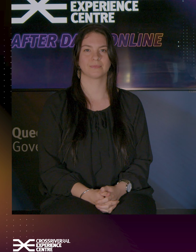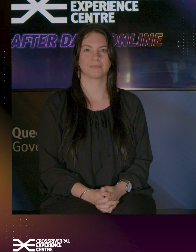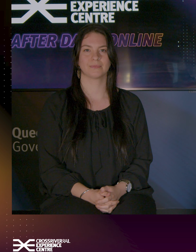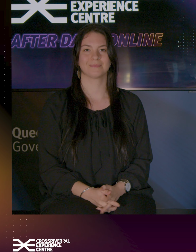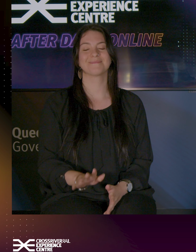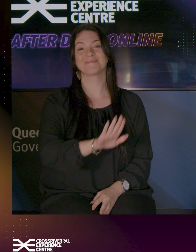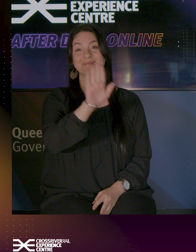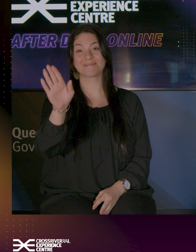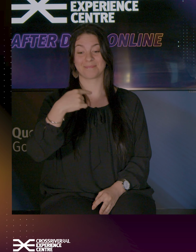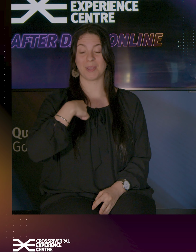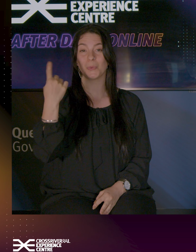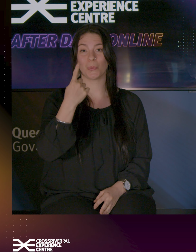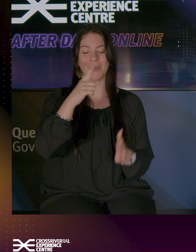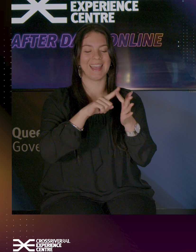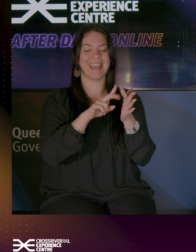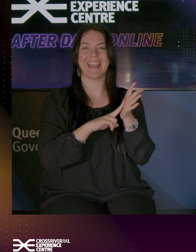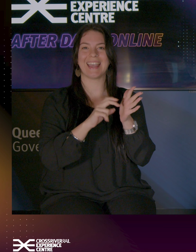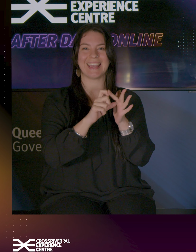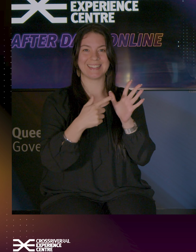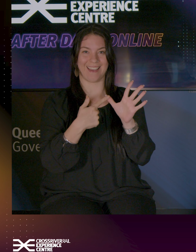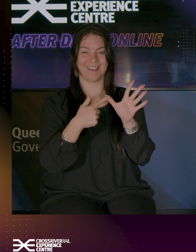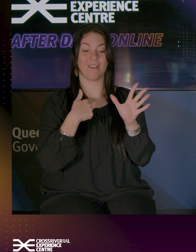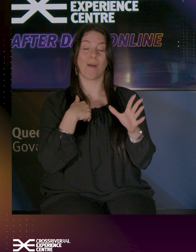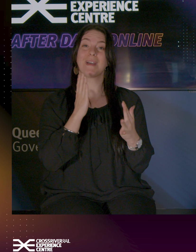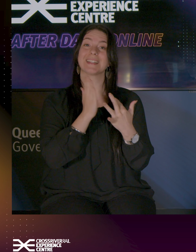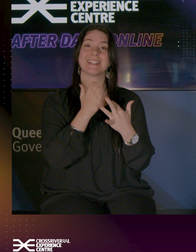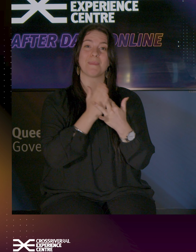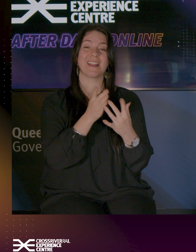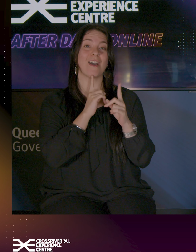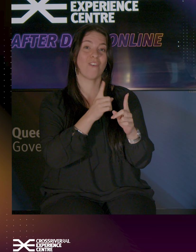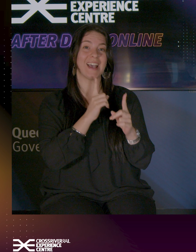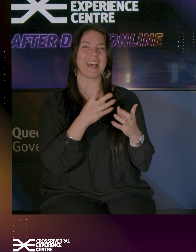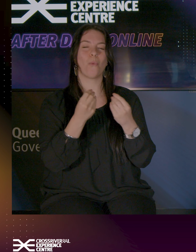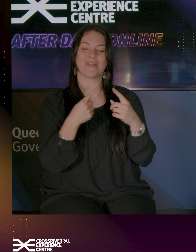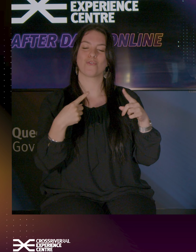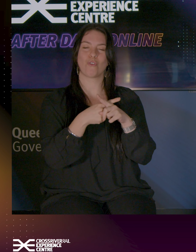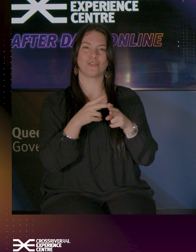hello my name is Edna and I am an accessibility advisor with the Cross River Rail Project today